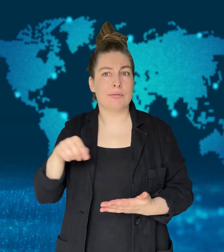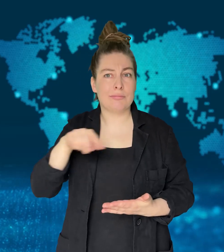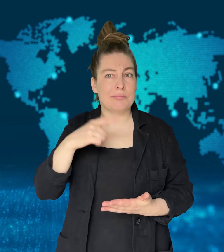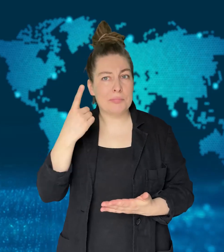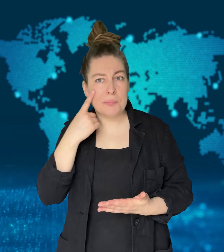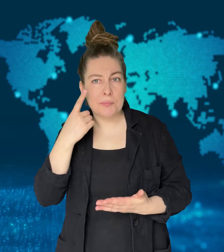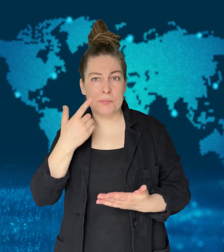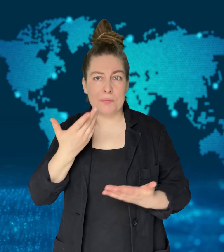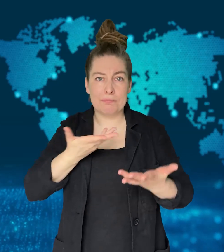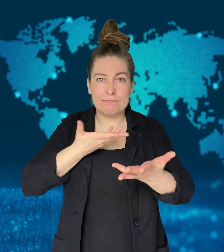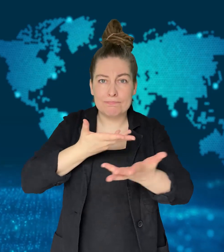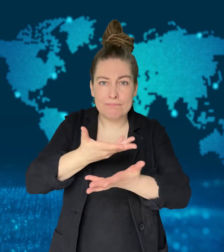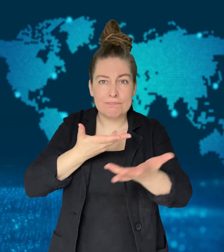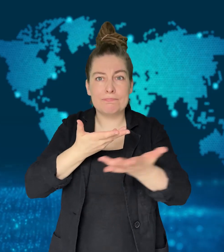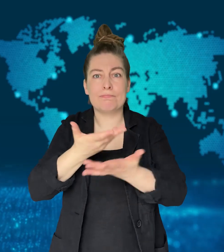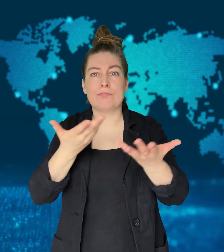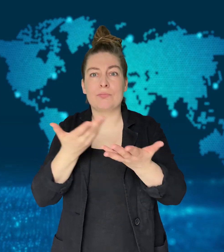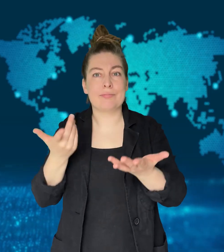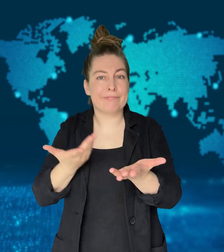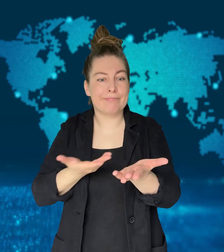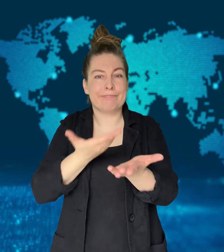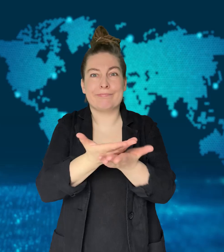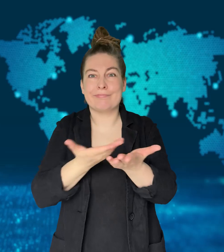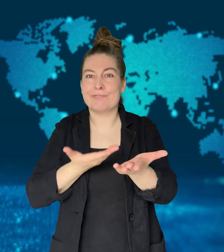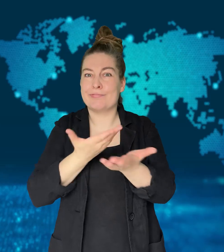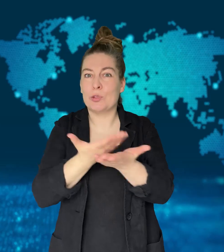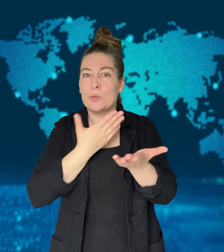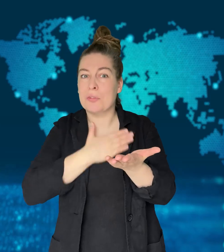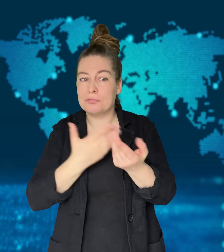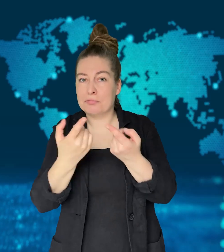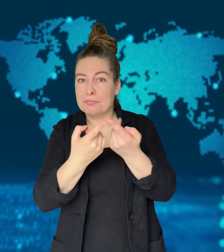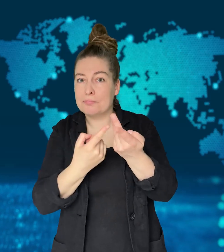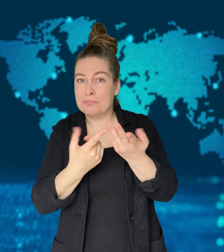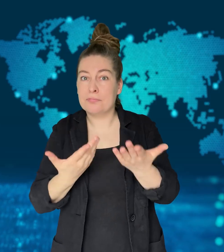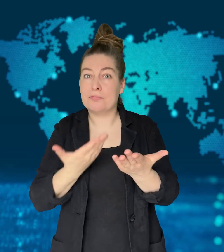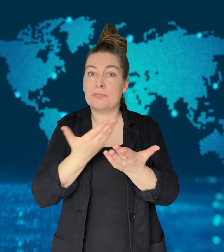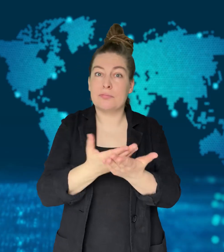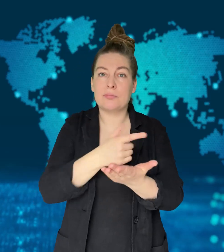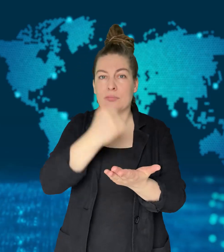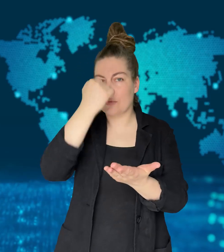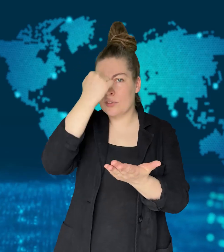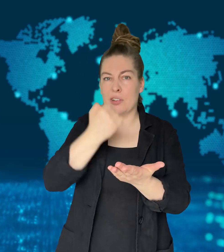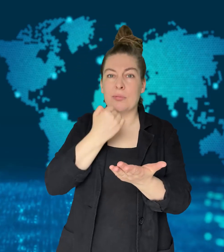Israel says it has tried to negotiate,